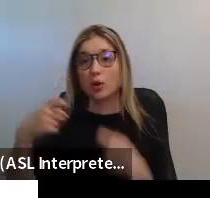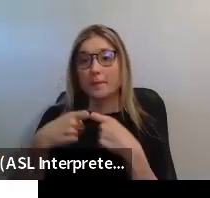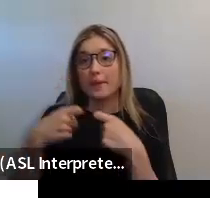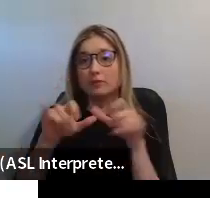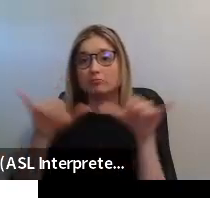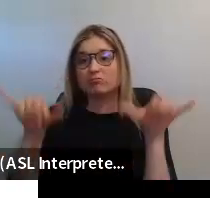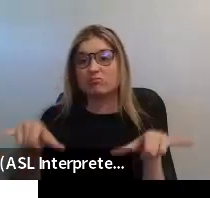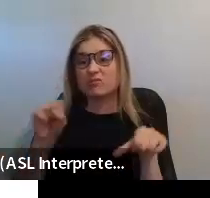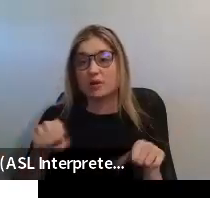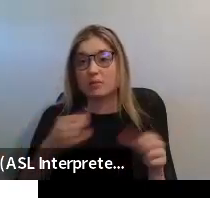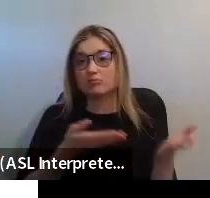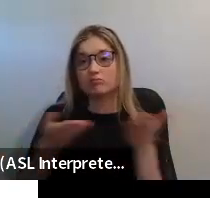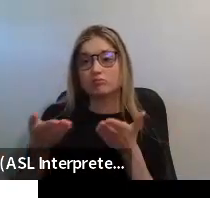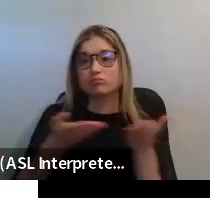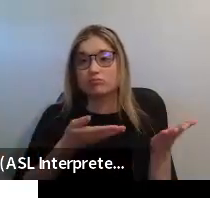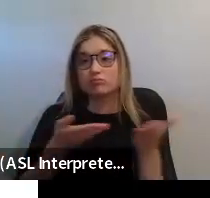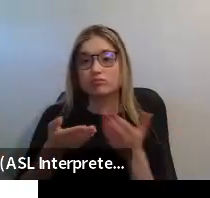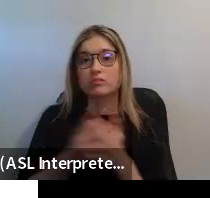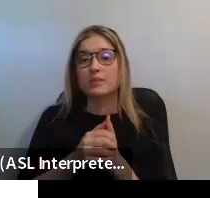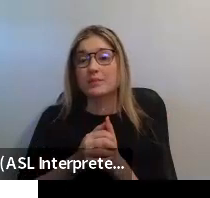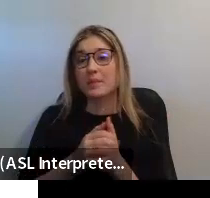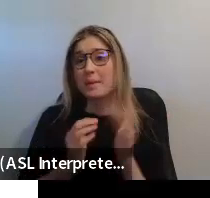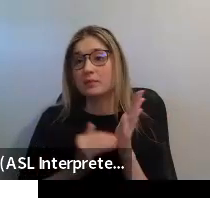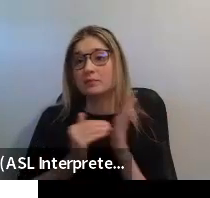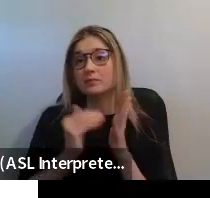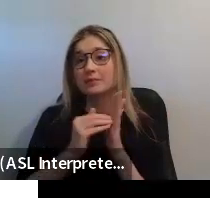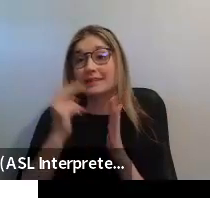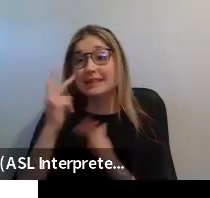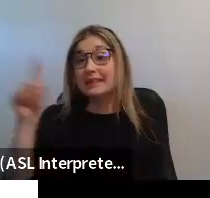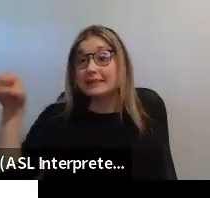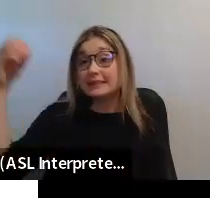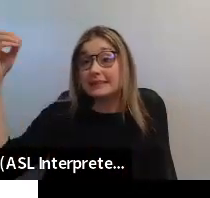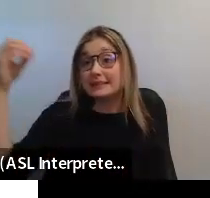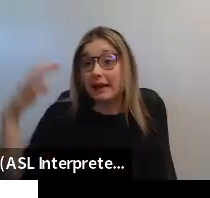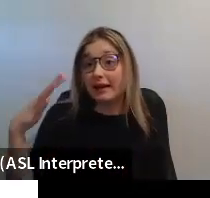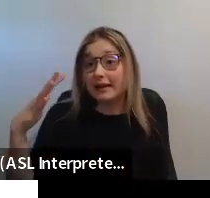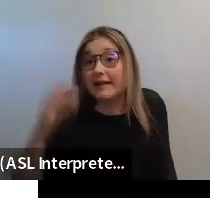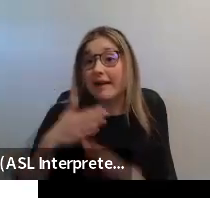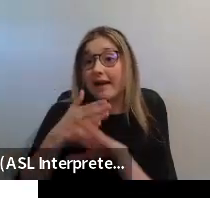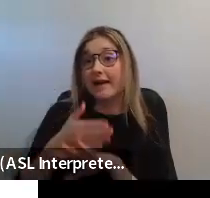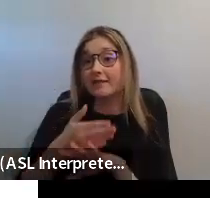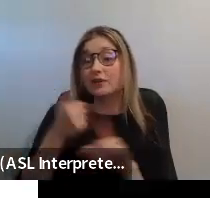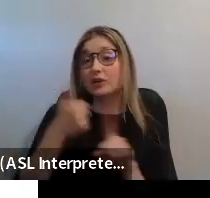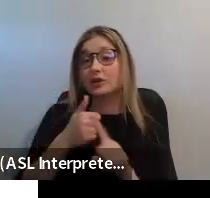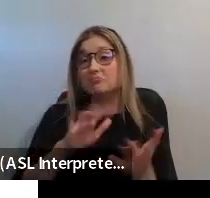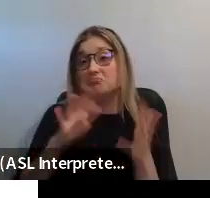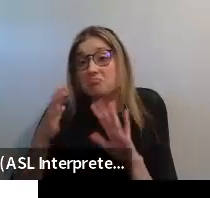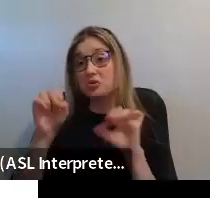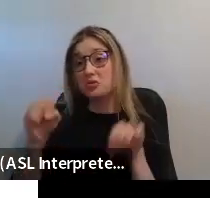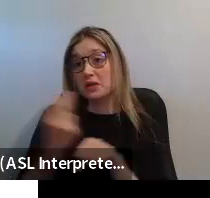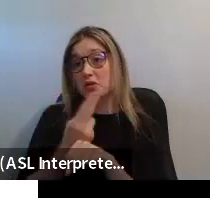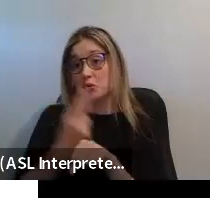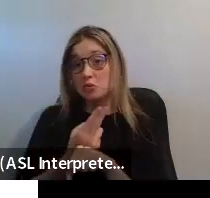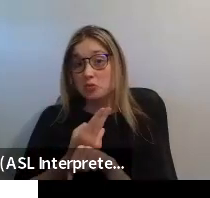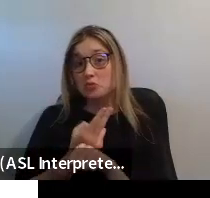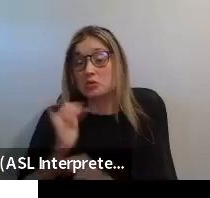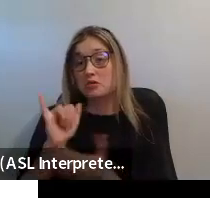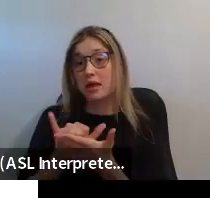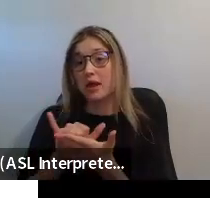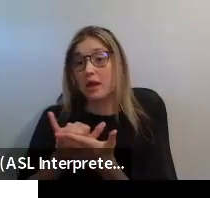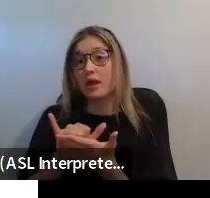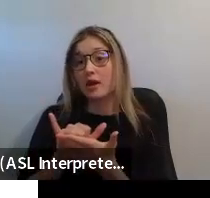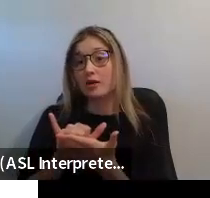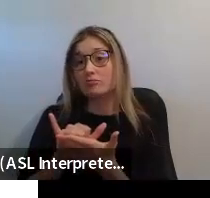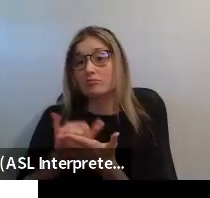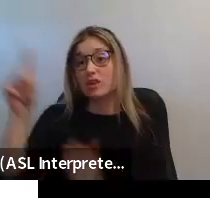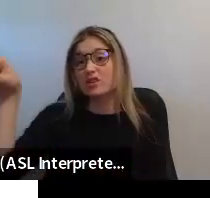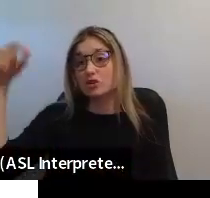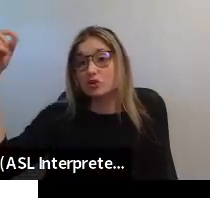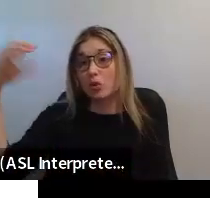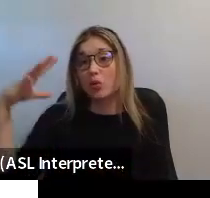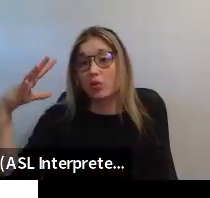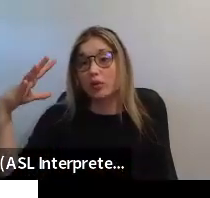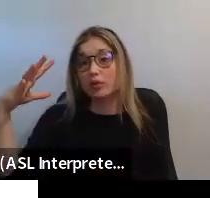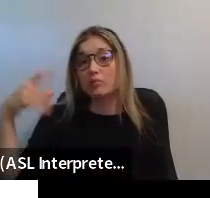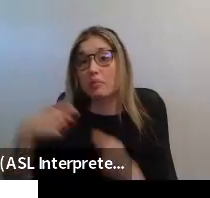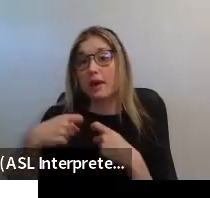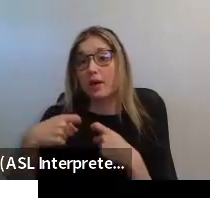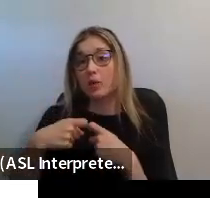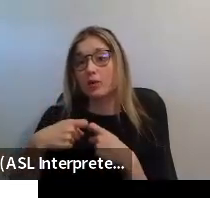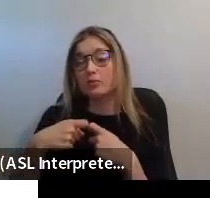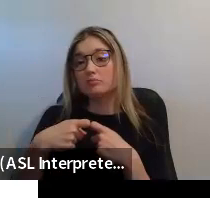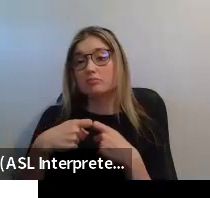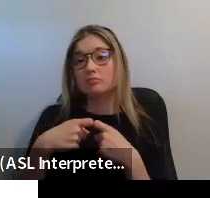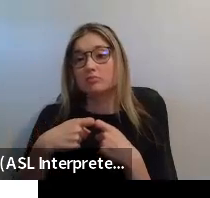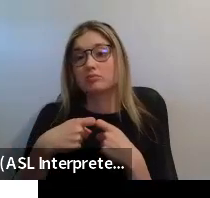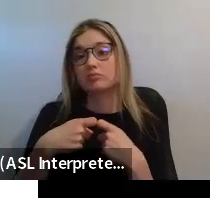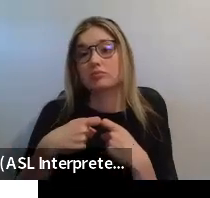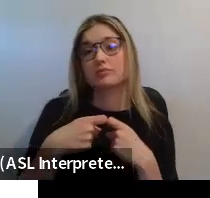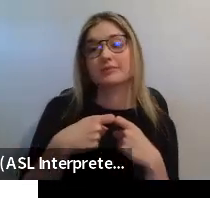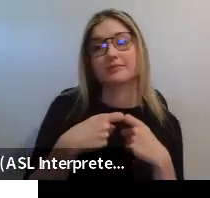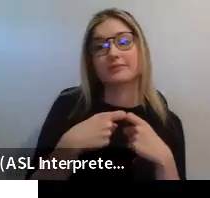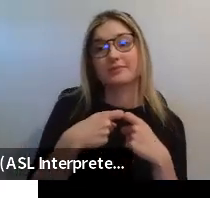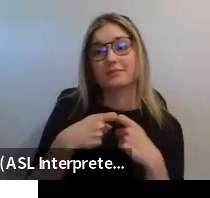Portable solar battery system. Oftentimes we do see some sunshiny days after natural disaster, and so trying to utilize that so solar powered.